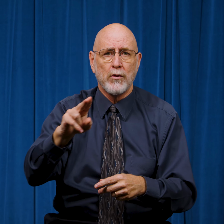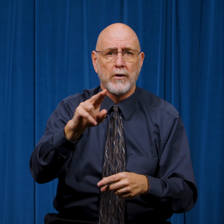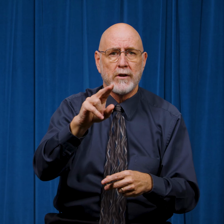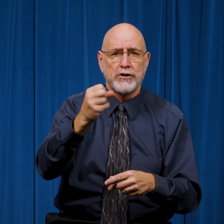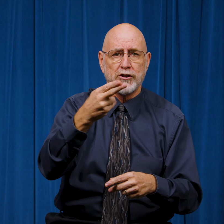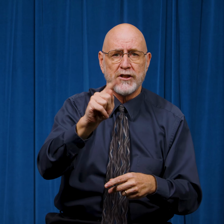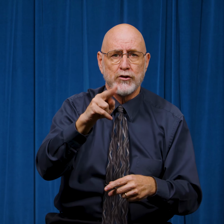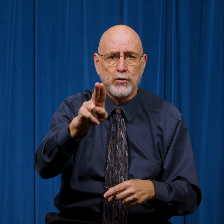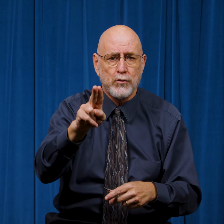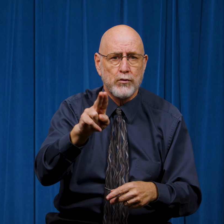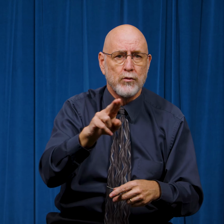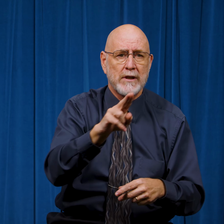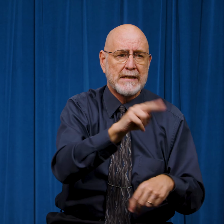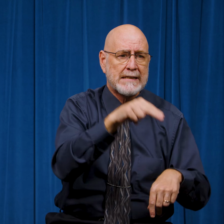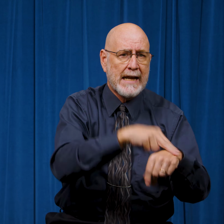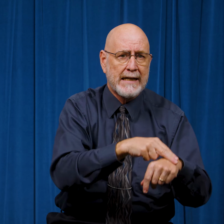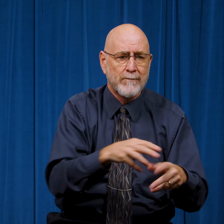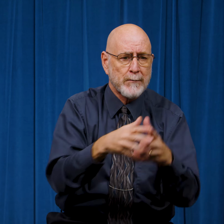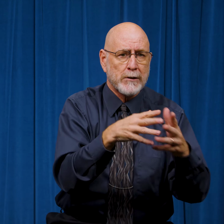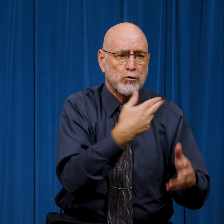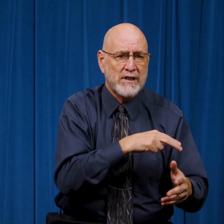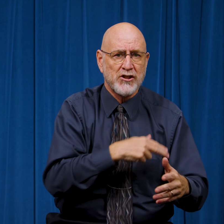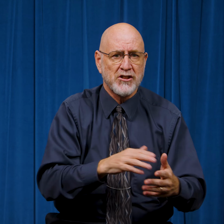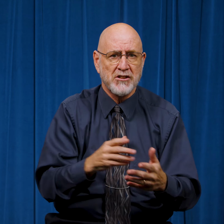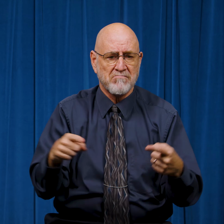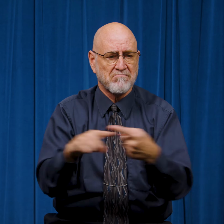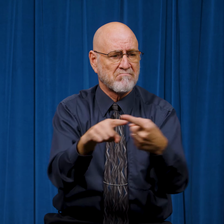As you look up into the dome of the Main Reading Room